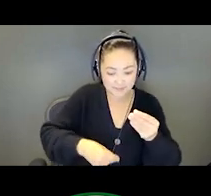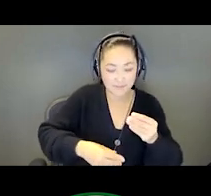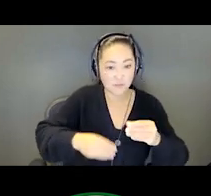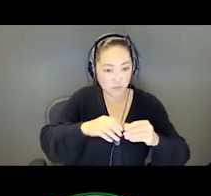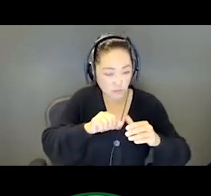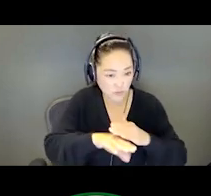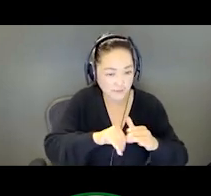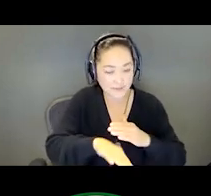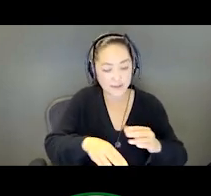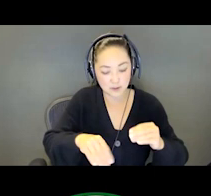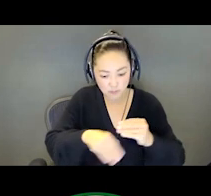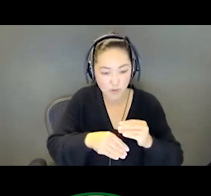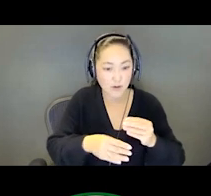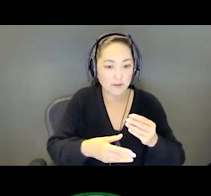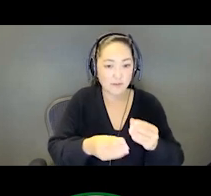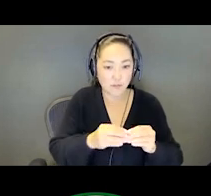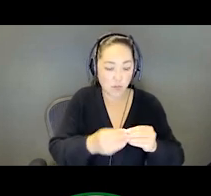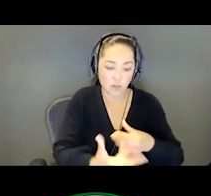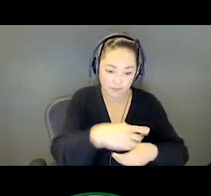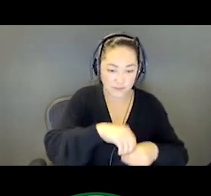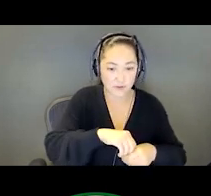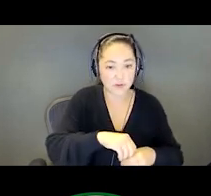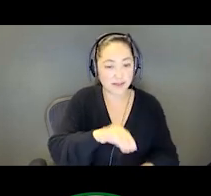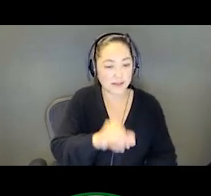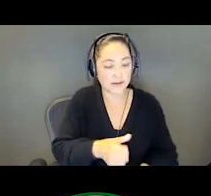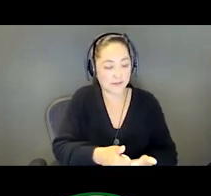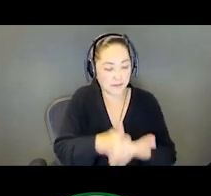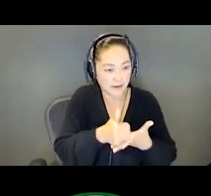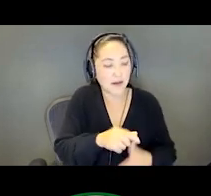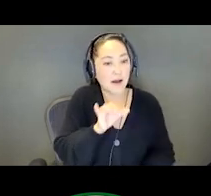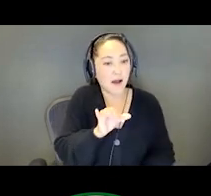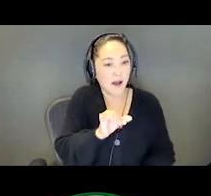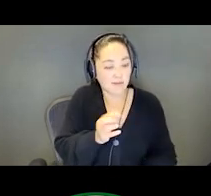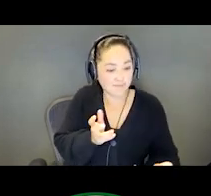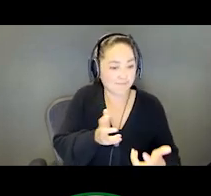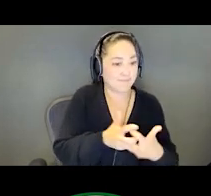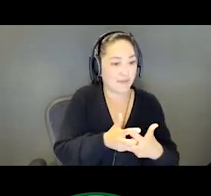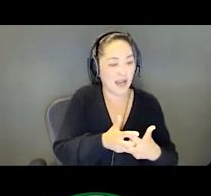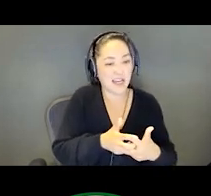enables me to understand and cater to the diverse requirements of individuals with disabilities.